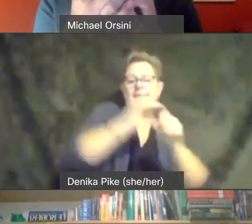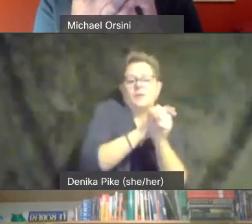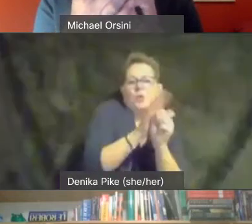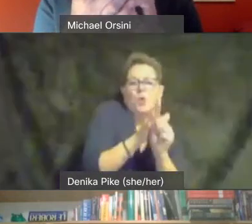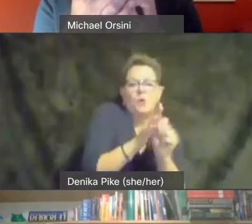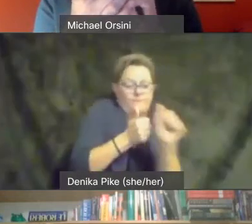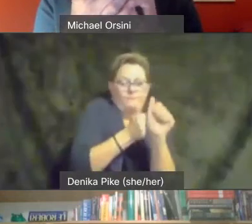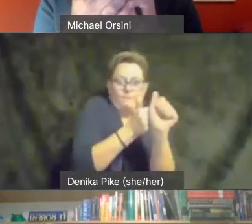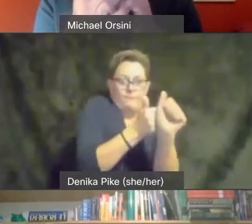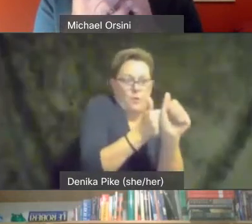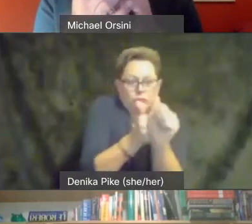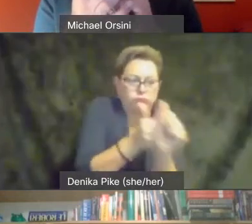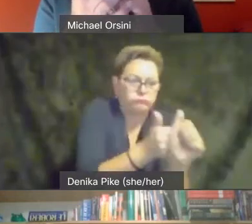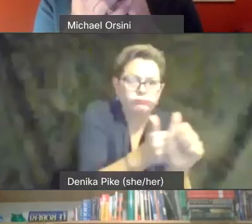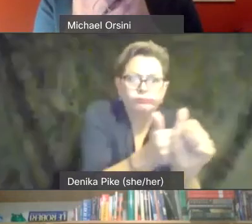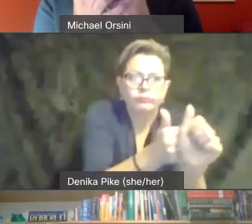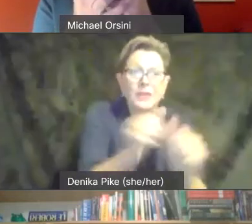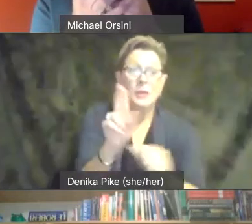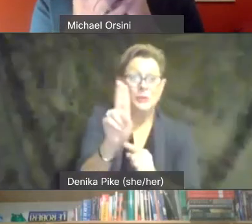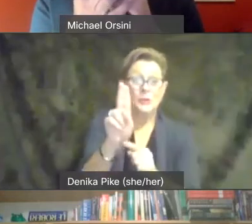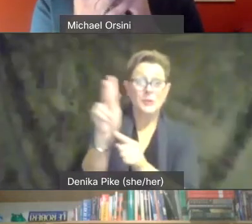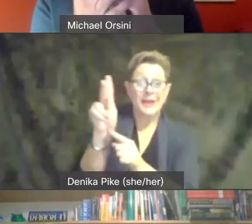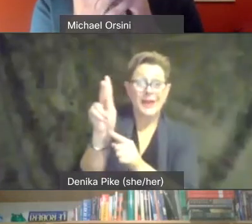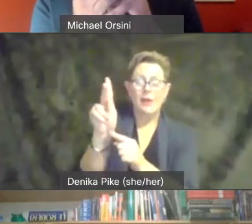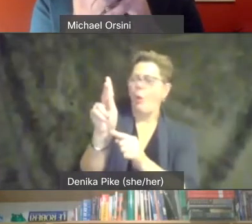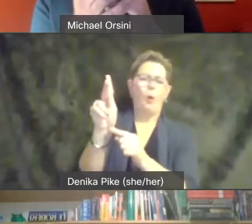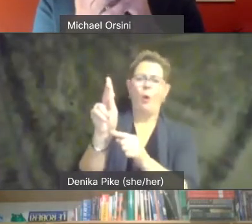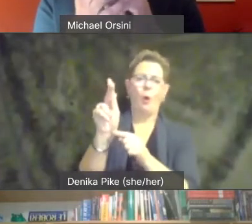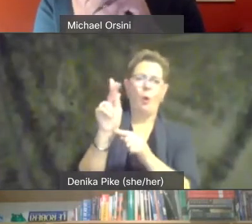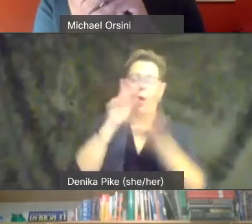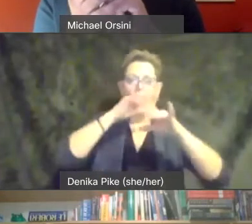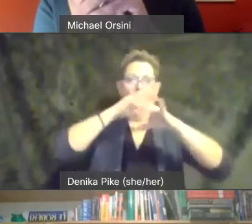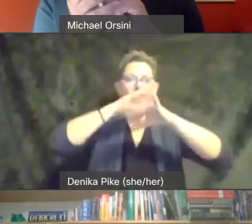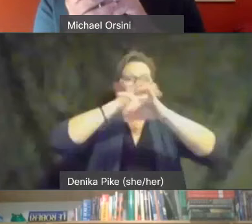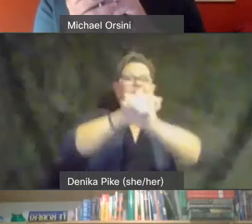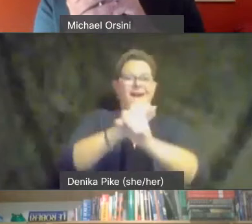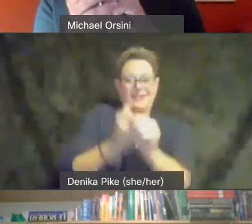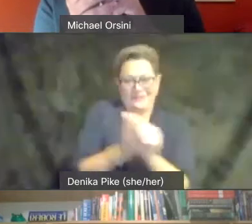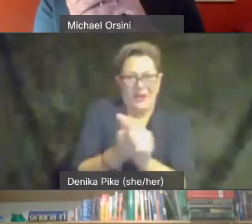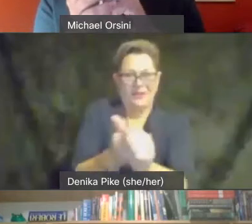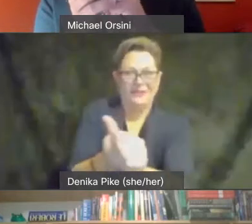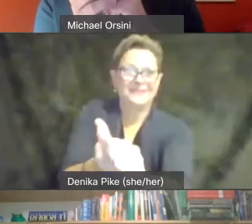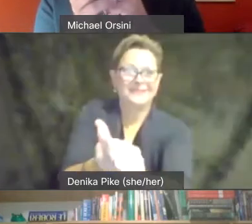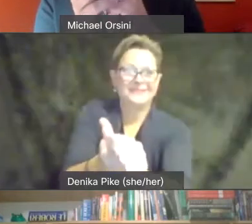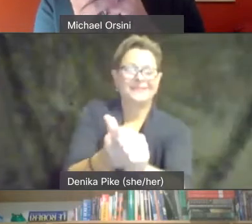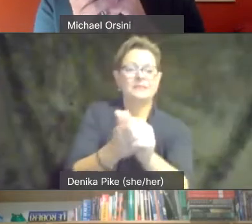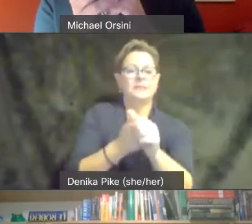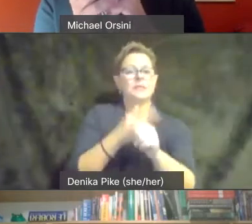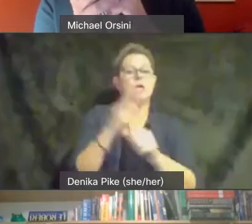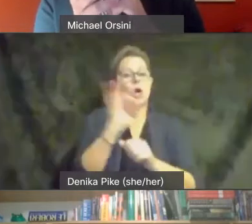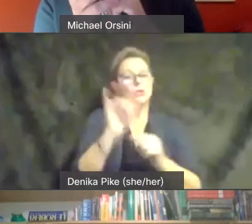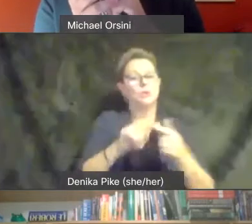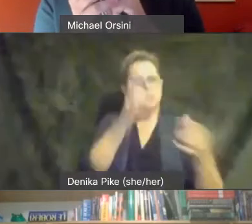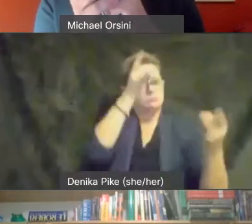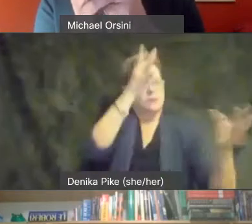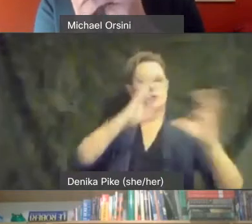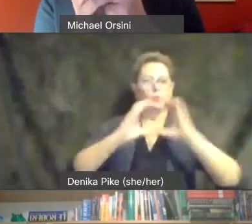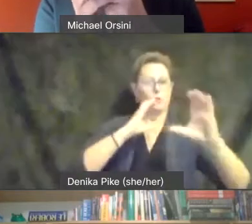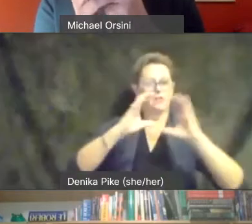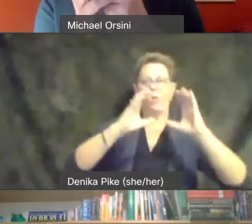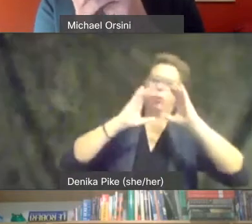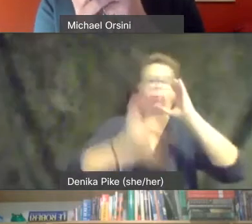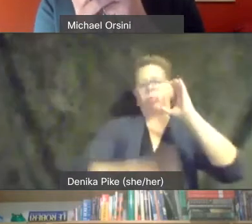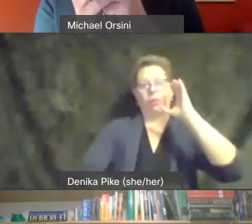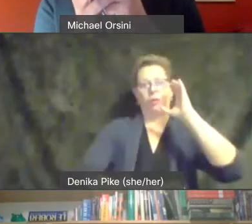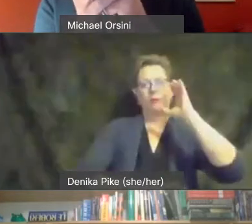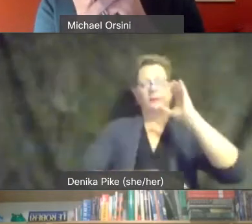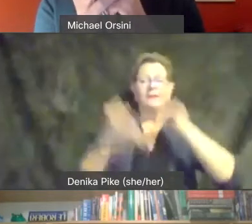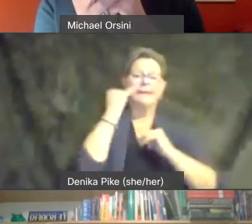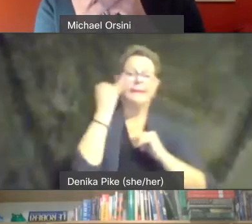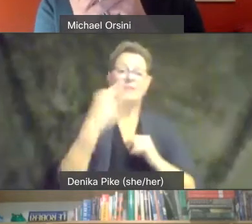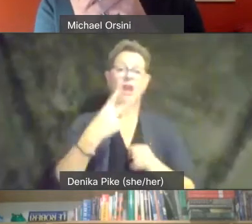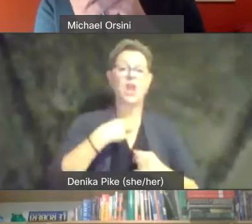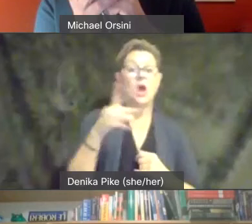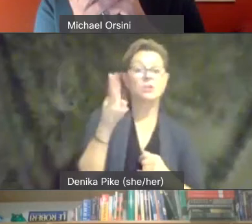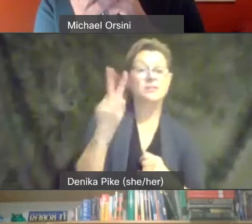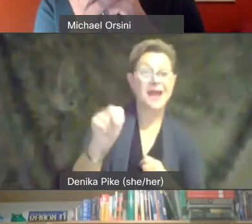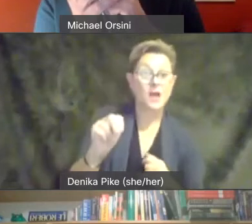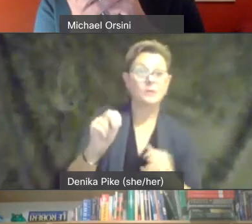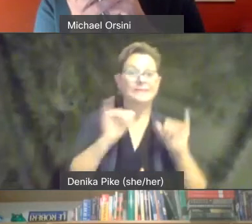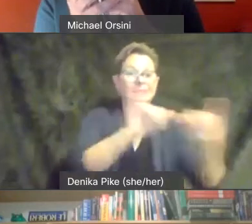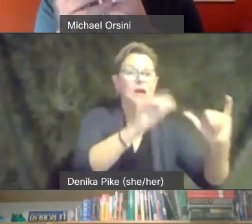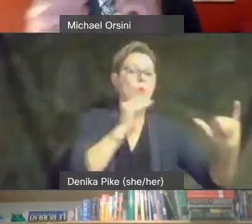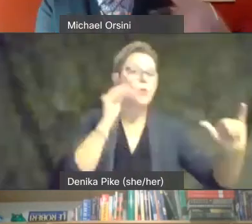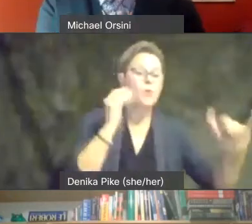Here in the UK, we're obsessed with track and trace because of the multiple problems that have happened with our system also poor communication. So when you're having a lock down, if you're having a locked down, how that's gonna happen, how restrictions are rolled out.